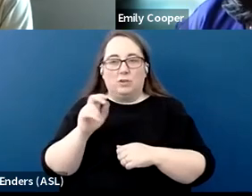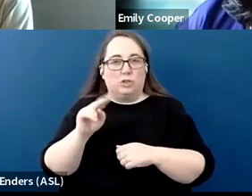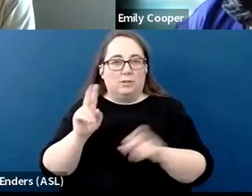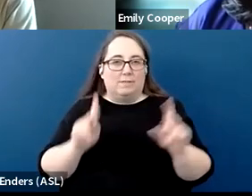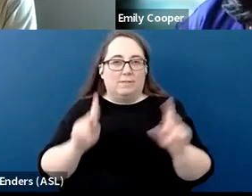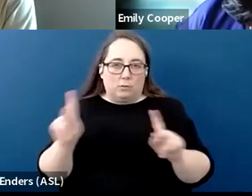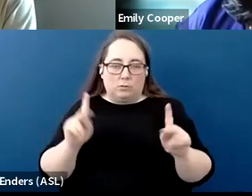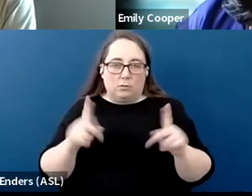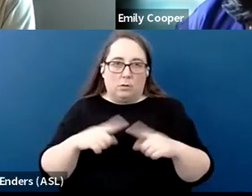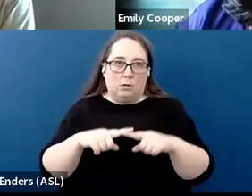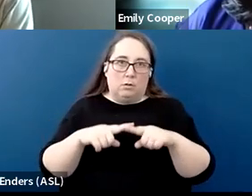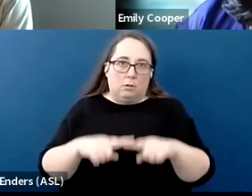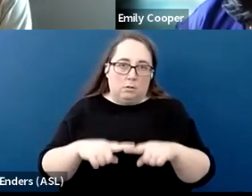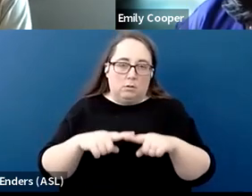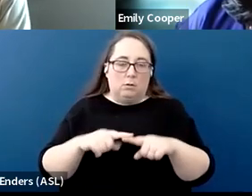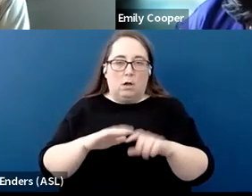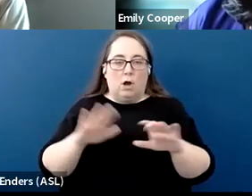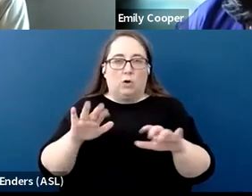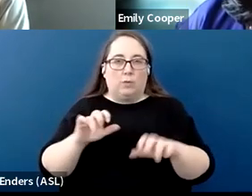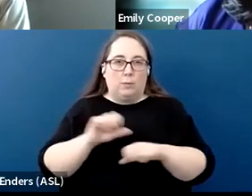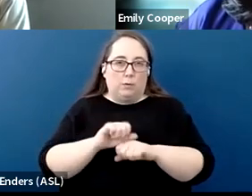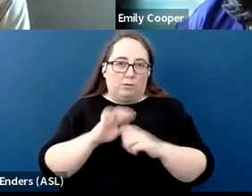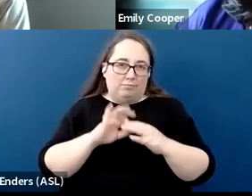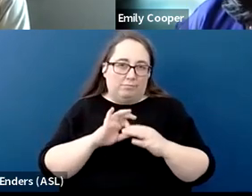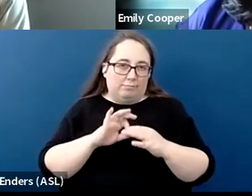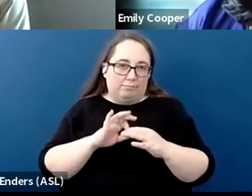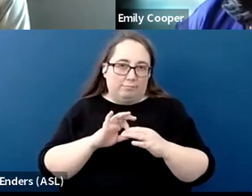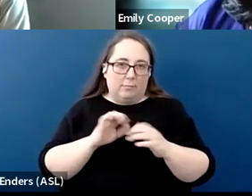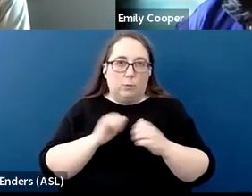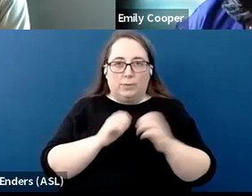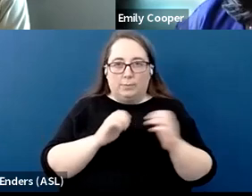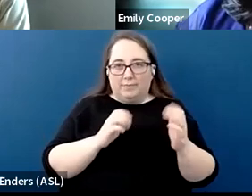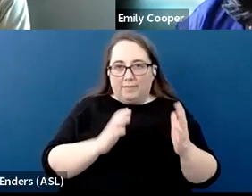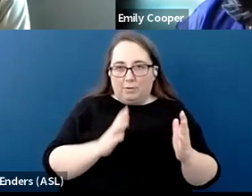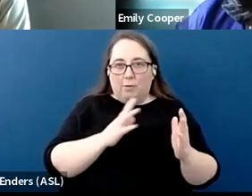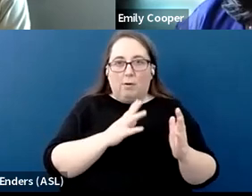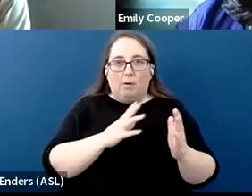development, we include – we have programs that are specifically